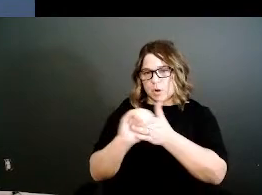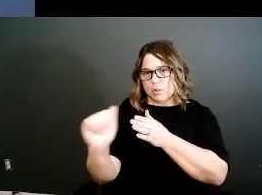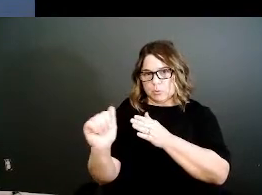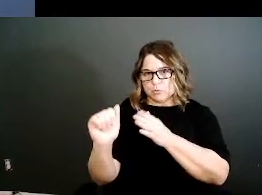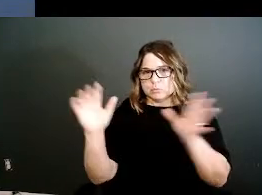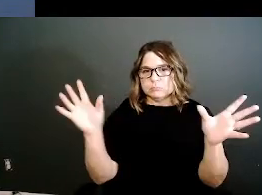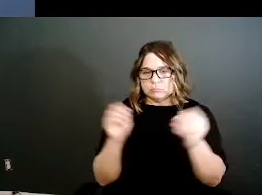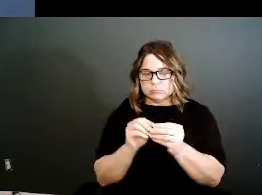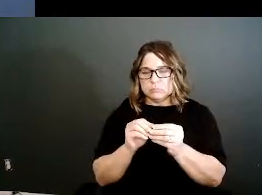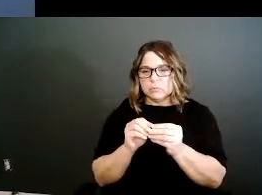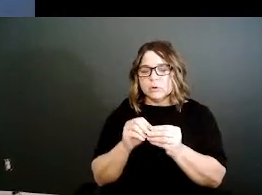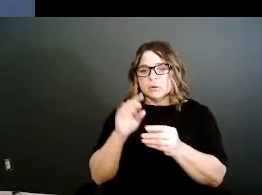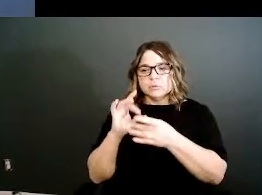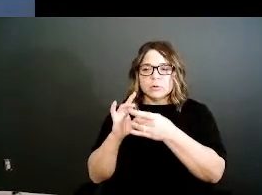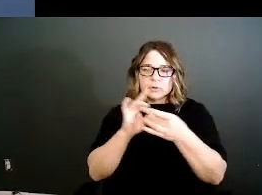HAS MOVED ITEMS 4 THROUGH 6. IS THERE ANY DISCUSSION?